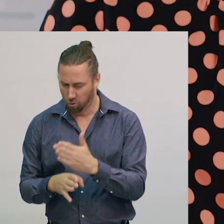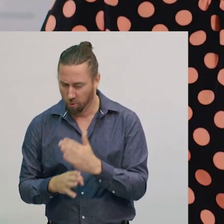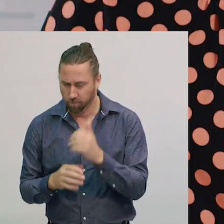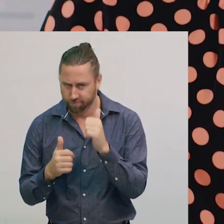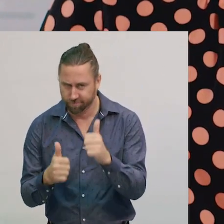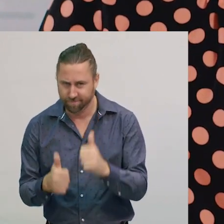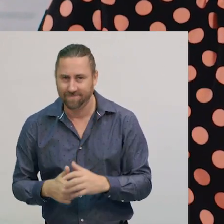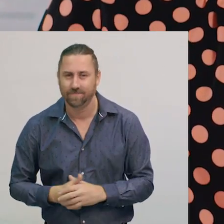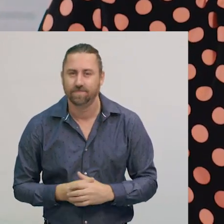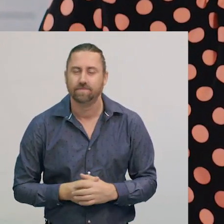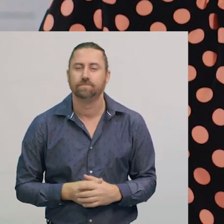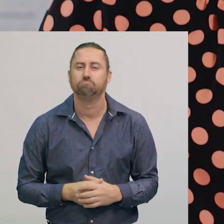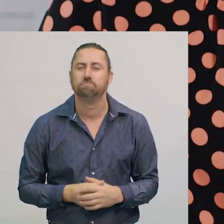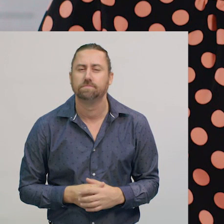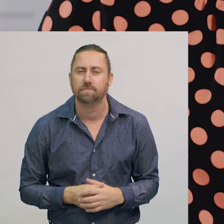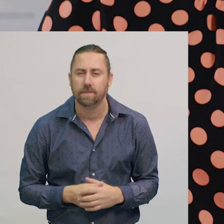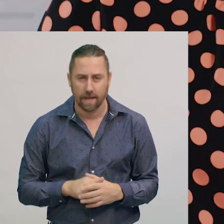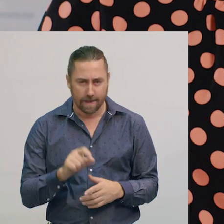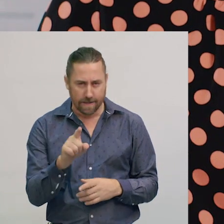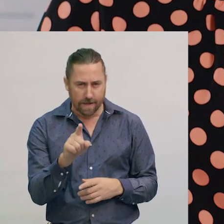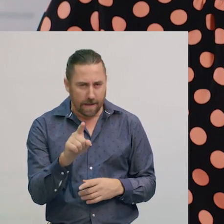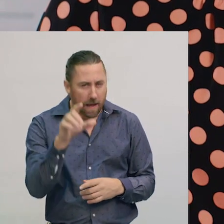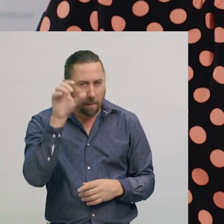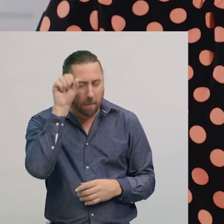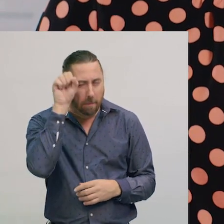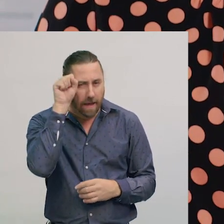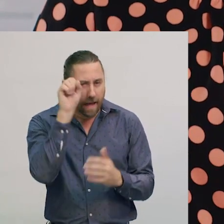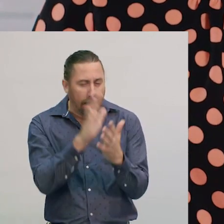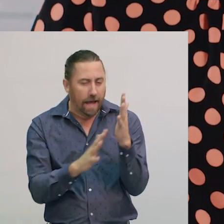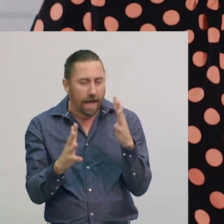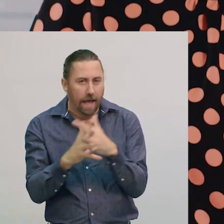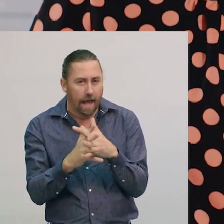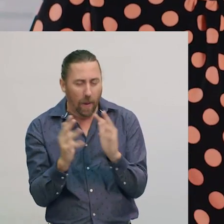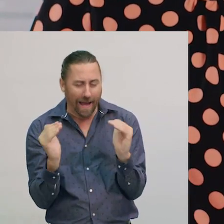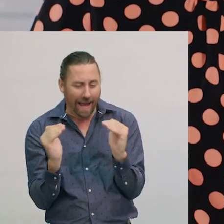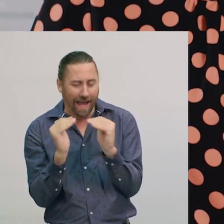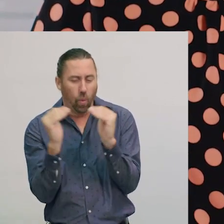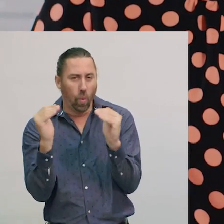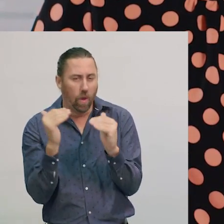Let’s see if we can remember how to share equally.